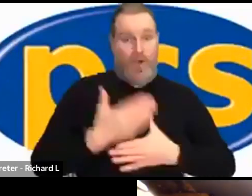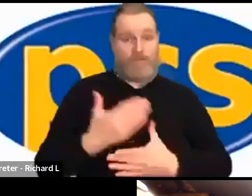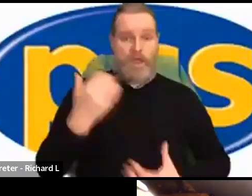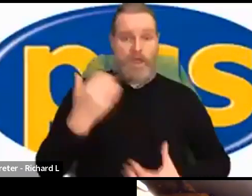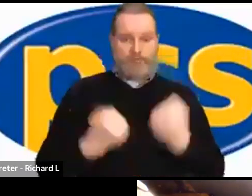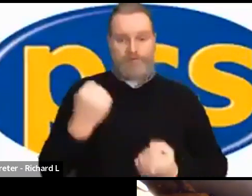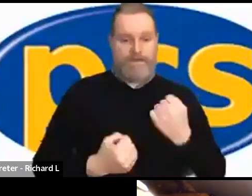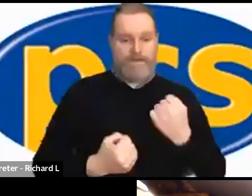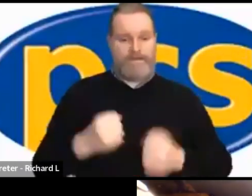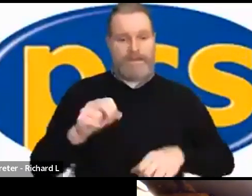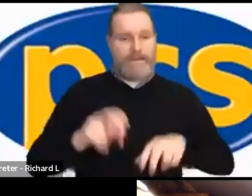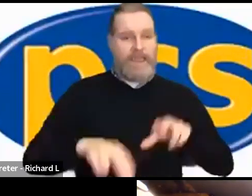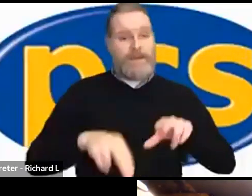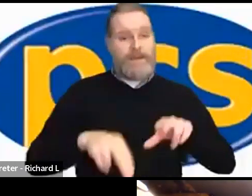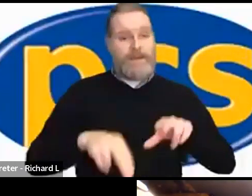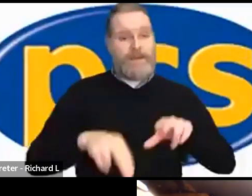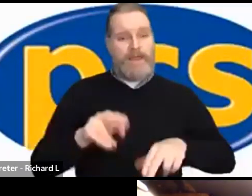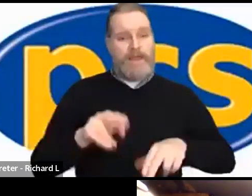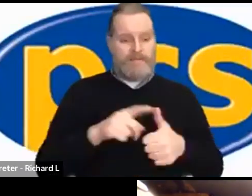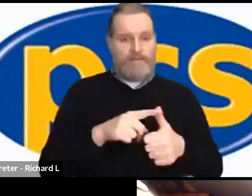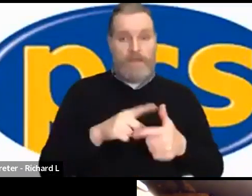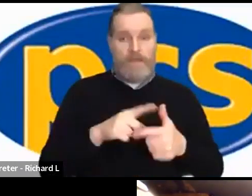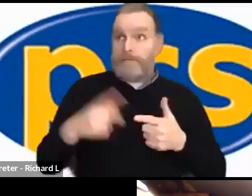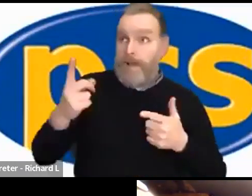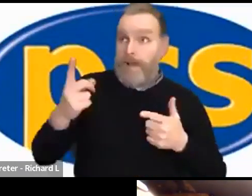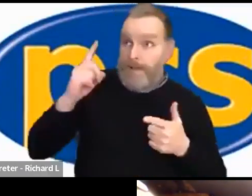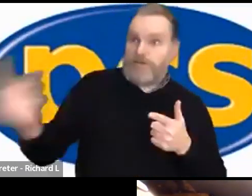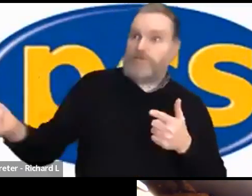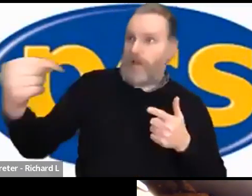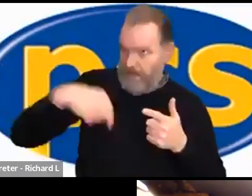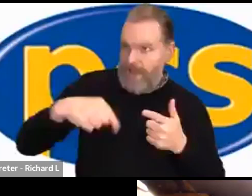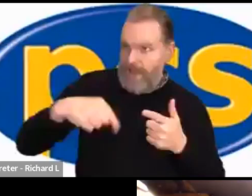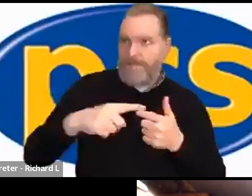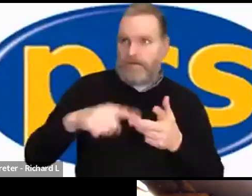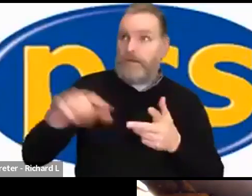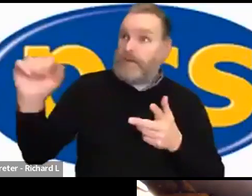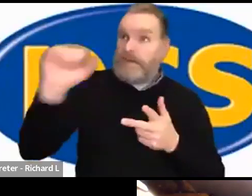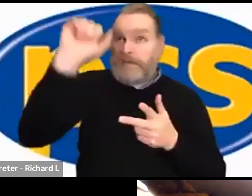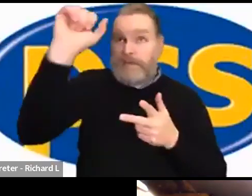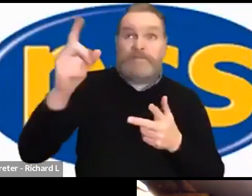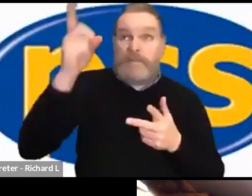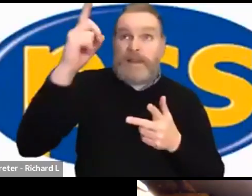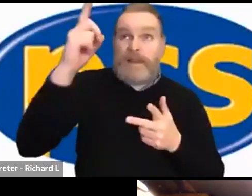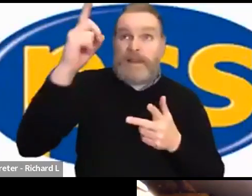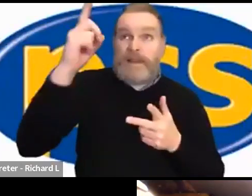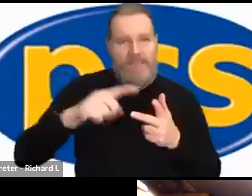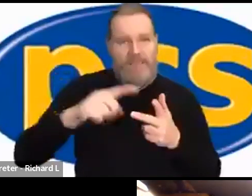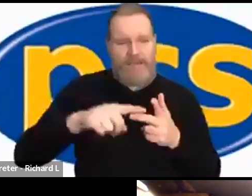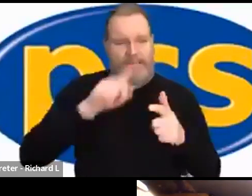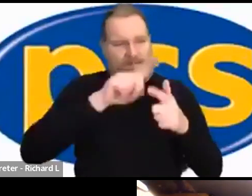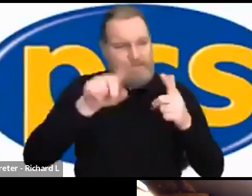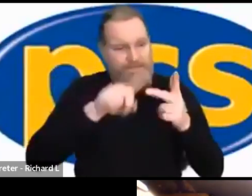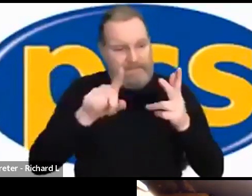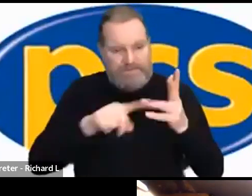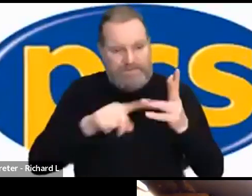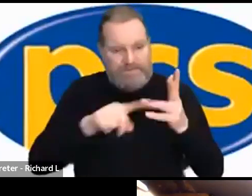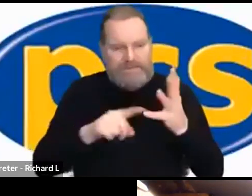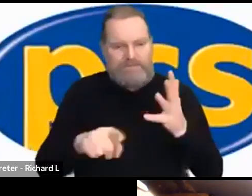I'm a driving examiner . My . My manager was there, . My manager was there, all the managers were there, different. Grades had come together . Hey! Stop historically, that all